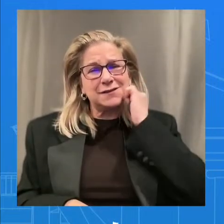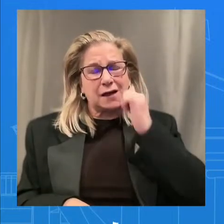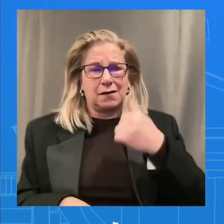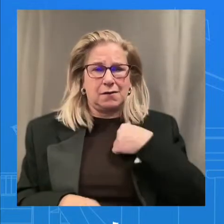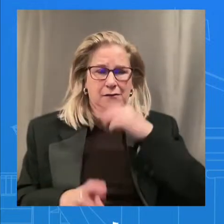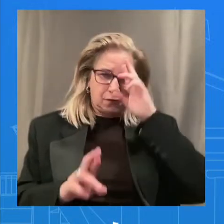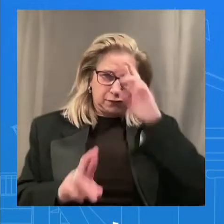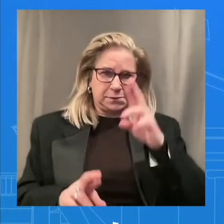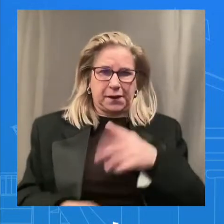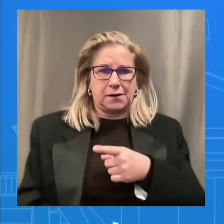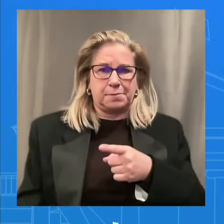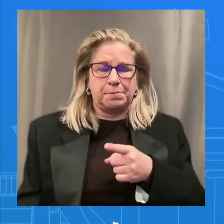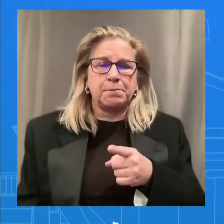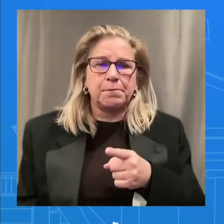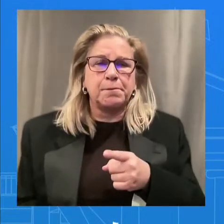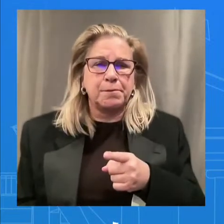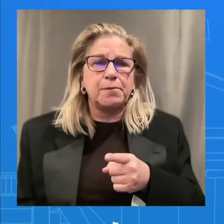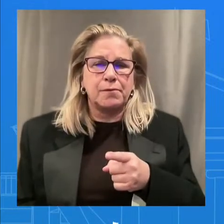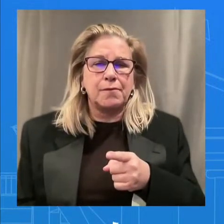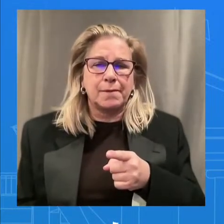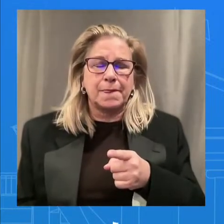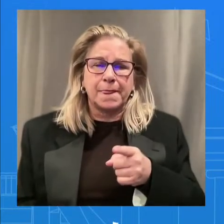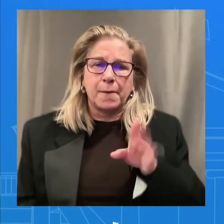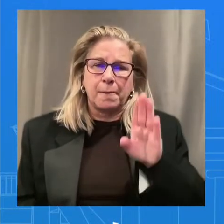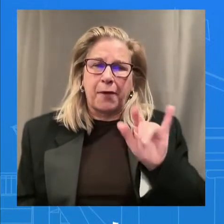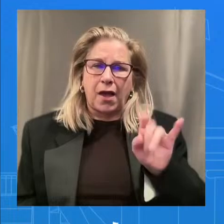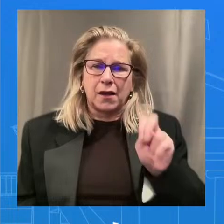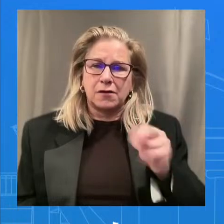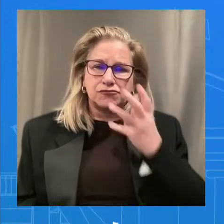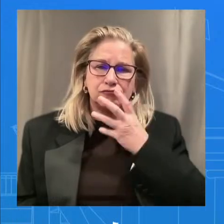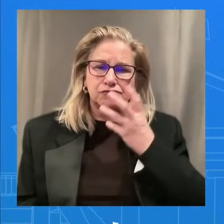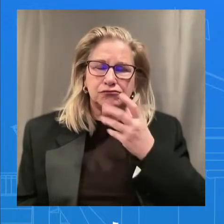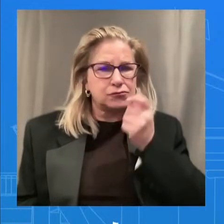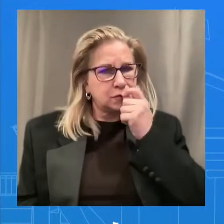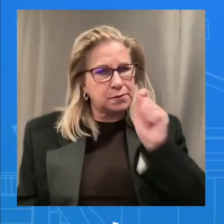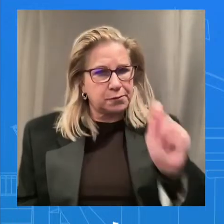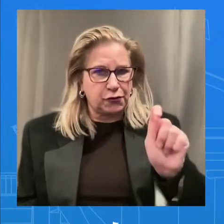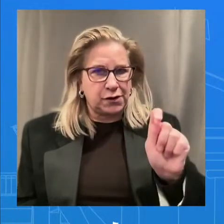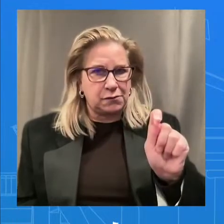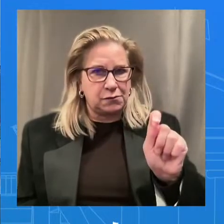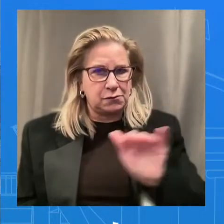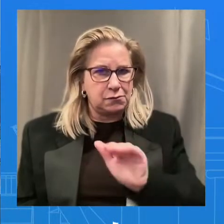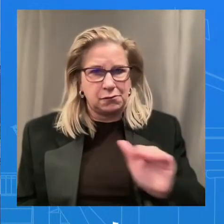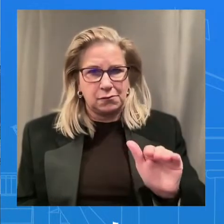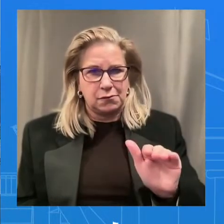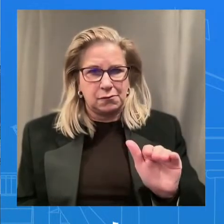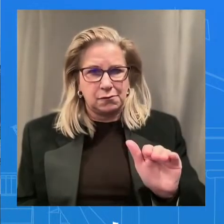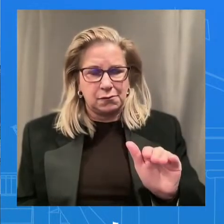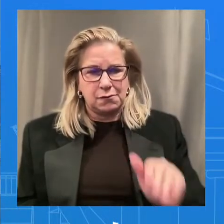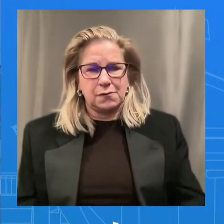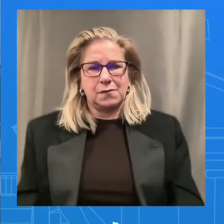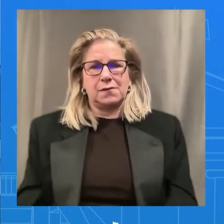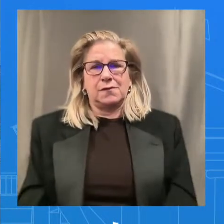And so, I’ll leave it there. The Press: Thanks, Karine. Ms. Jean-Pierre: Go ahead, Mary. The Press: One quick one on the fires. Obviously, 24 people so far we know of have died in the fires.